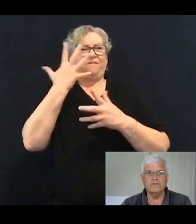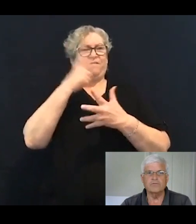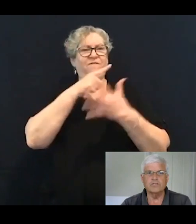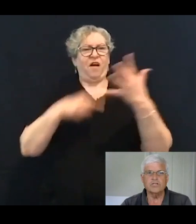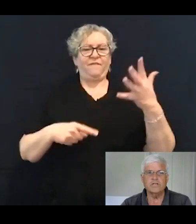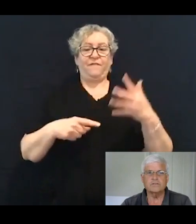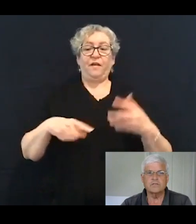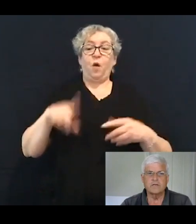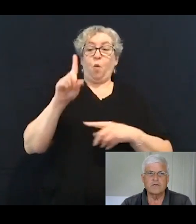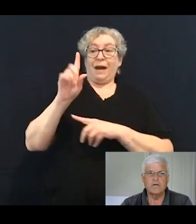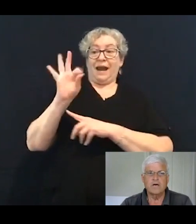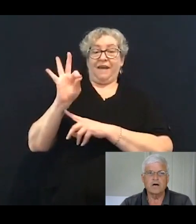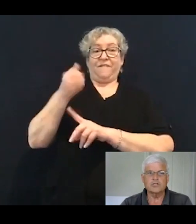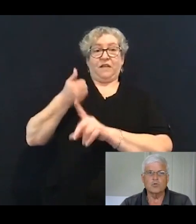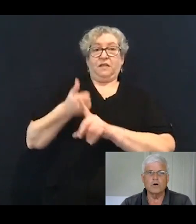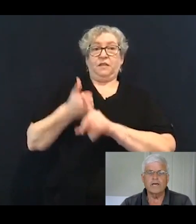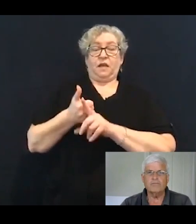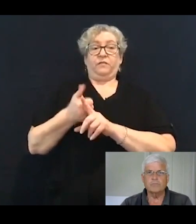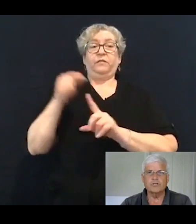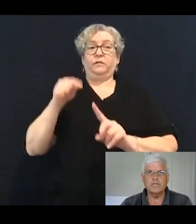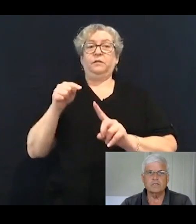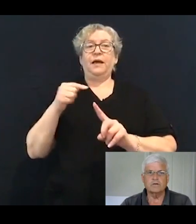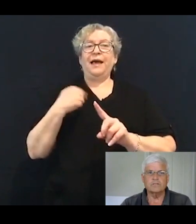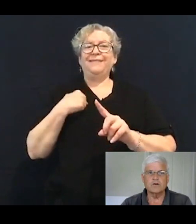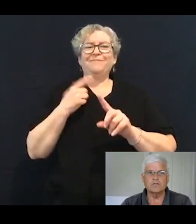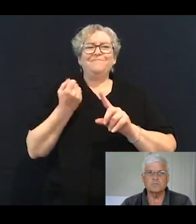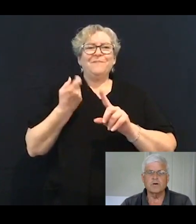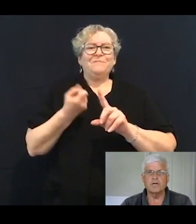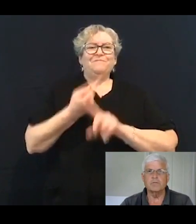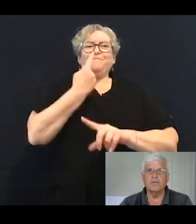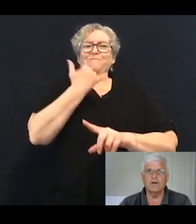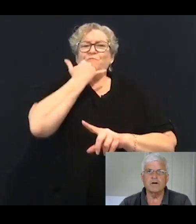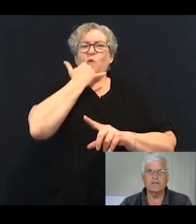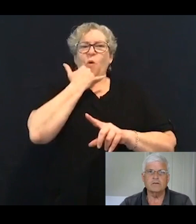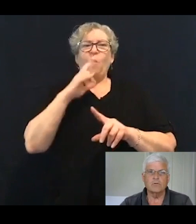Usher 1F in particular is caused by a variant or a mutation